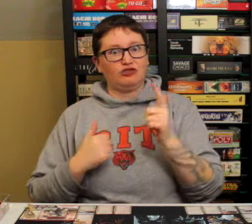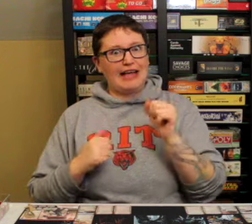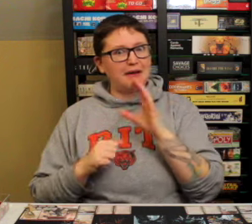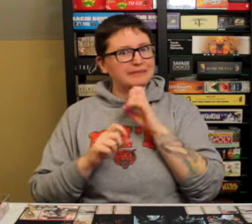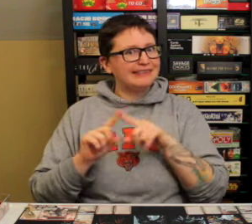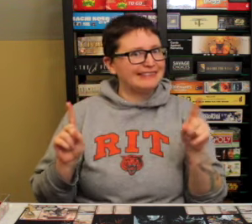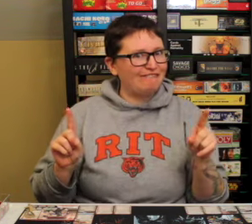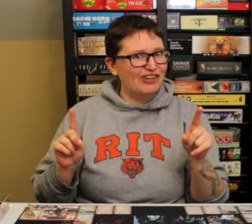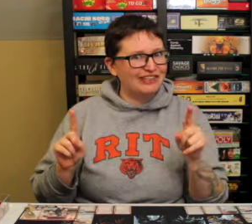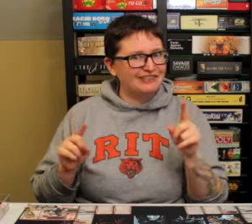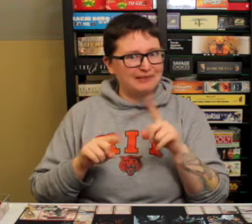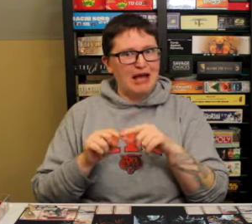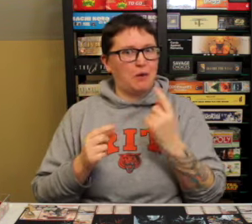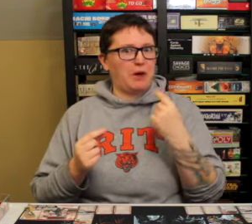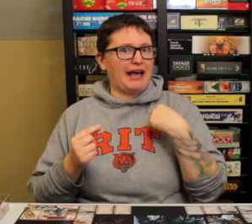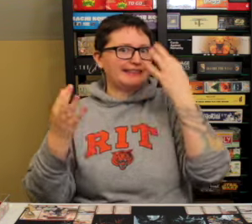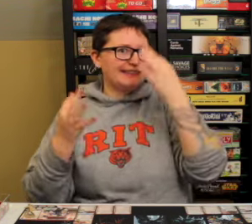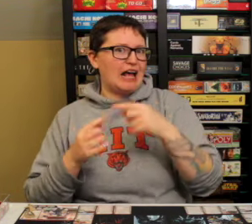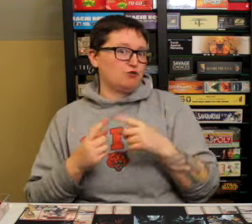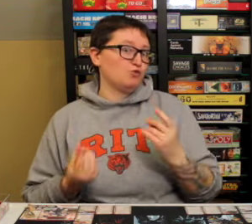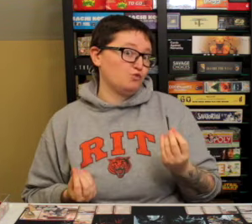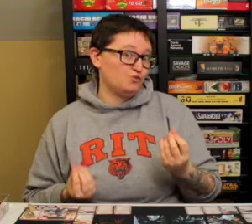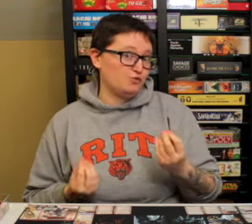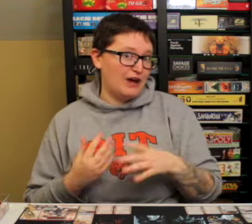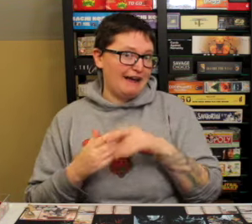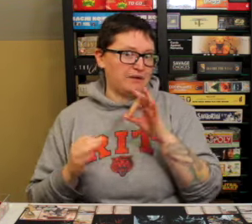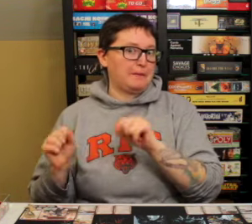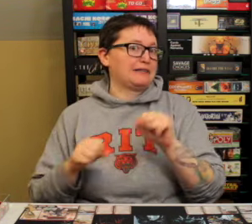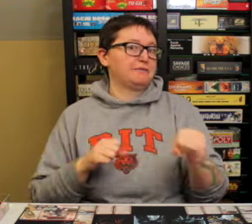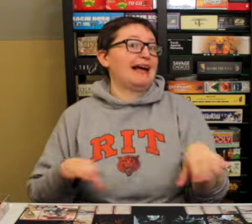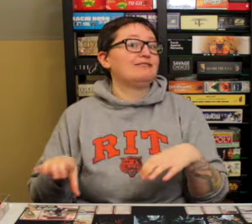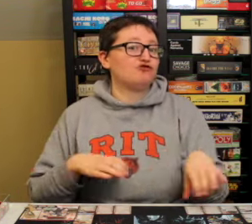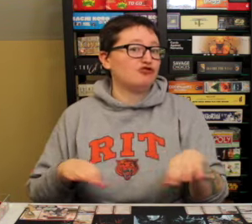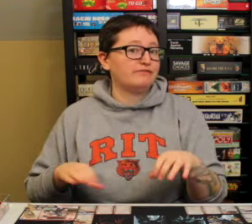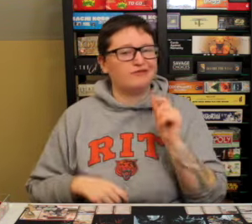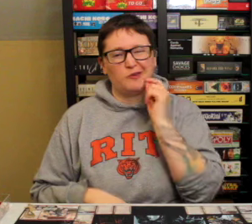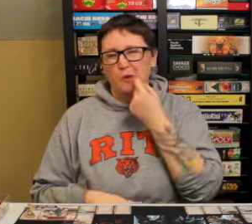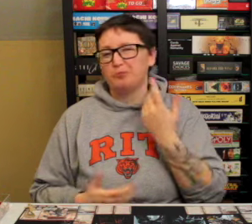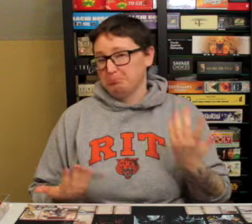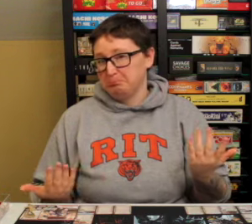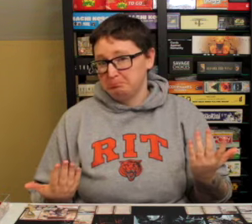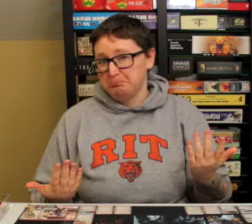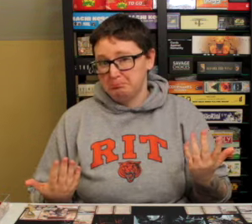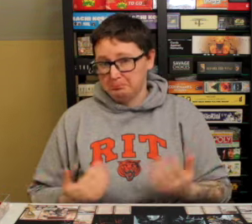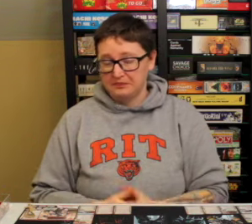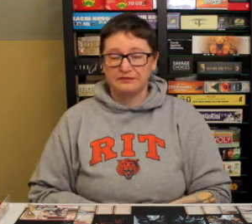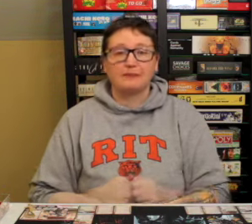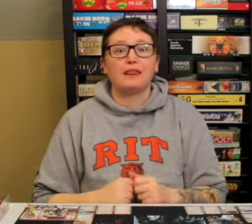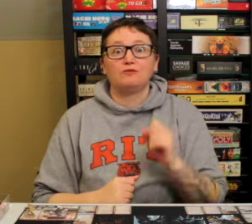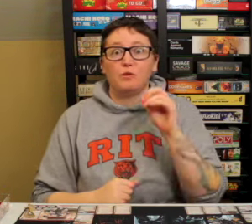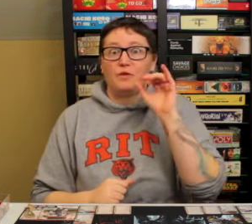This is a little bit different because each person can act different. I can decide what I want to do and what actions and abilities I have. So that's pretty cool.